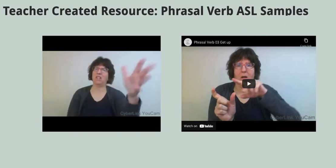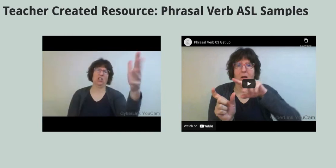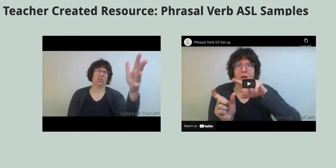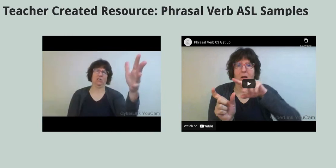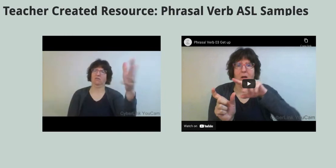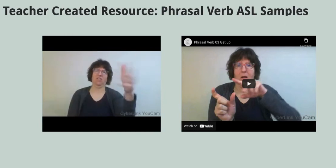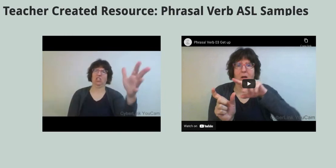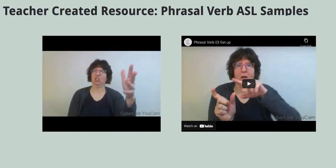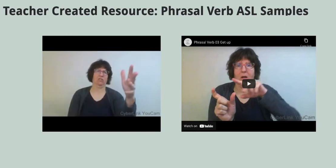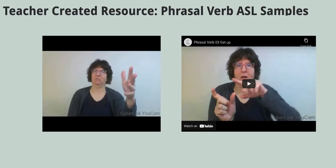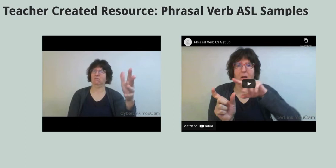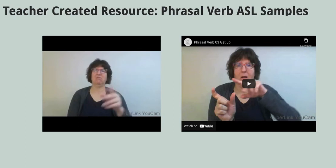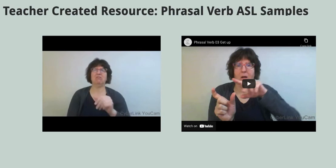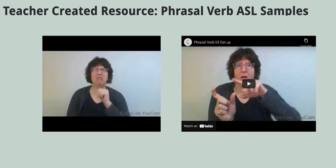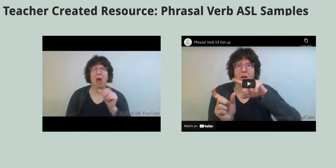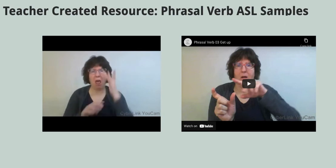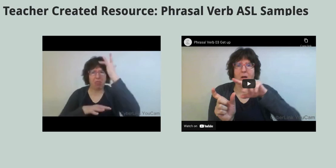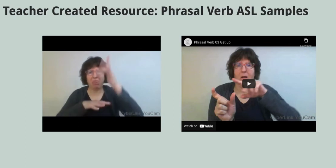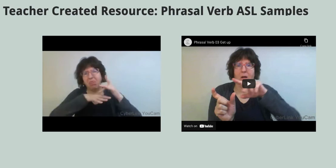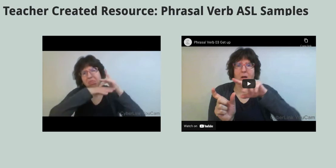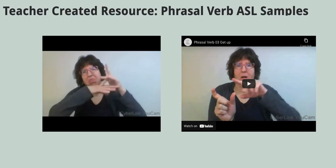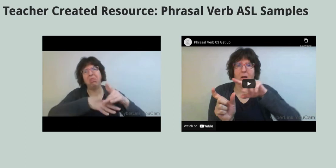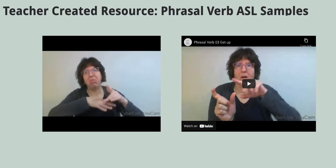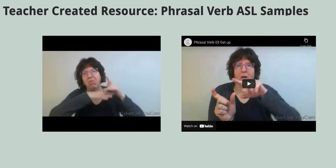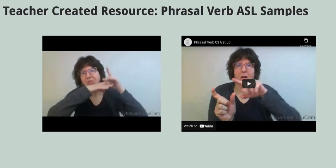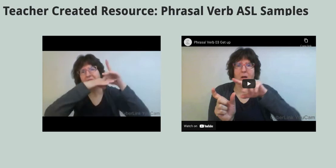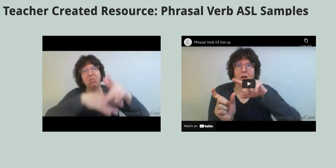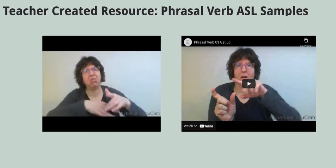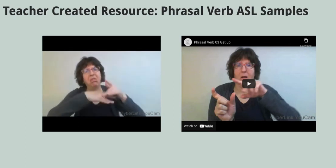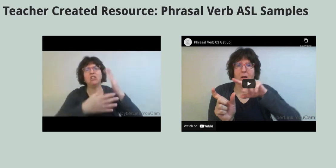In ASL it means FINISH. Stop worrying about whatever is bothering you.